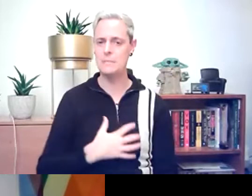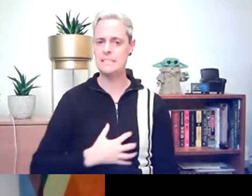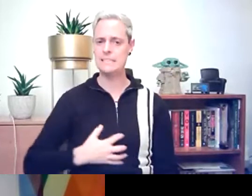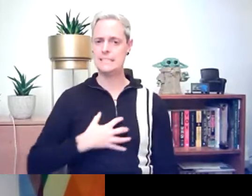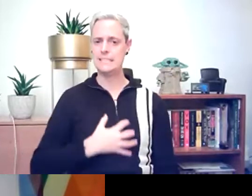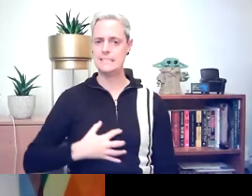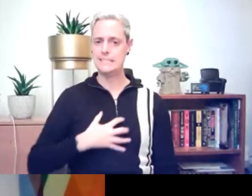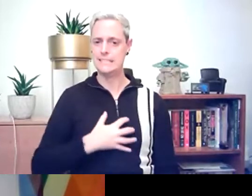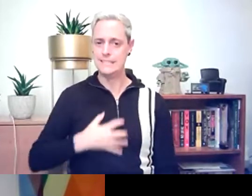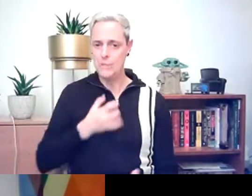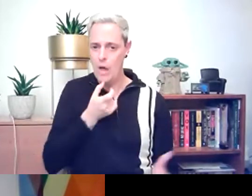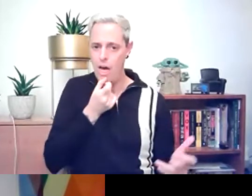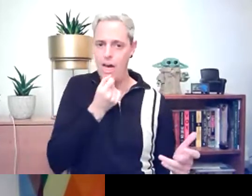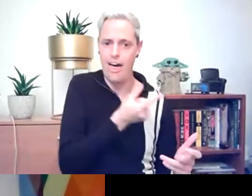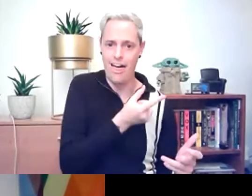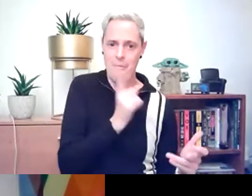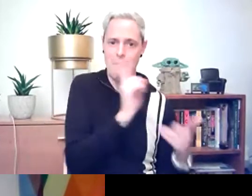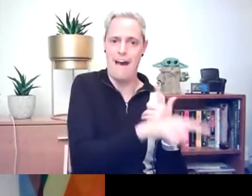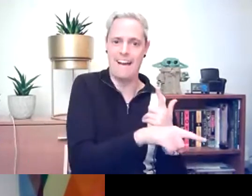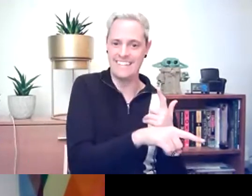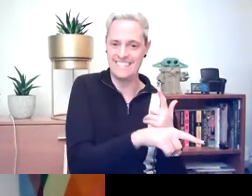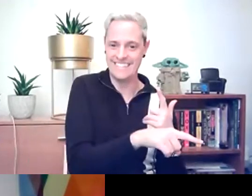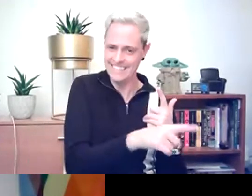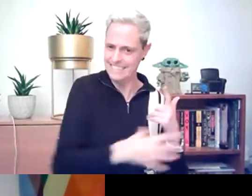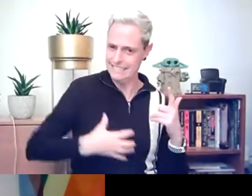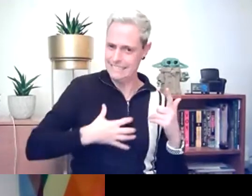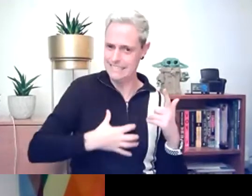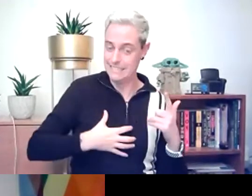conversations is really important. 18:35:08 Yeah, yeah, all the other other people